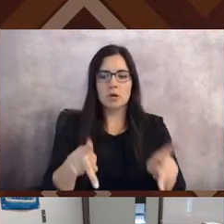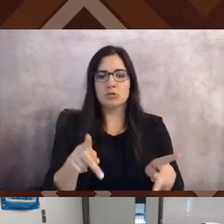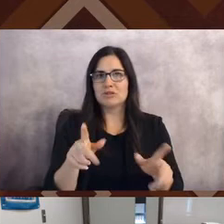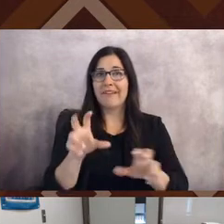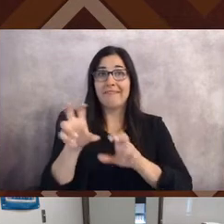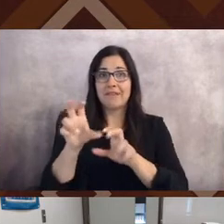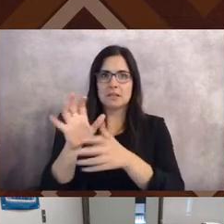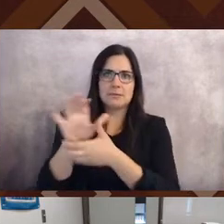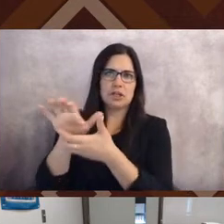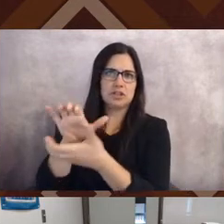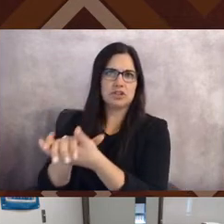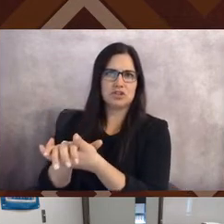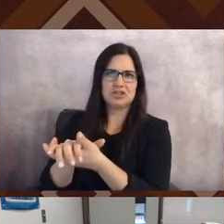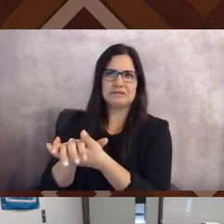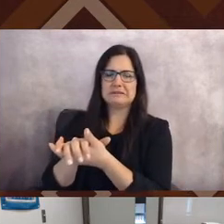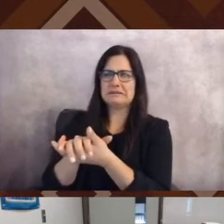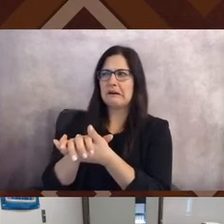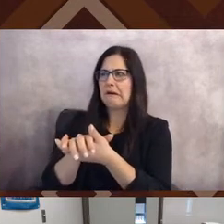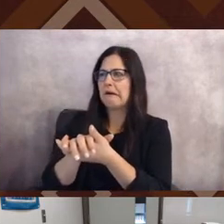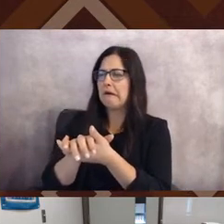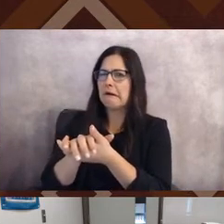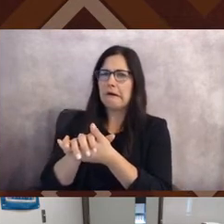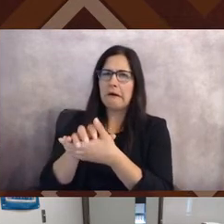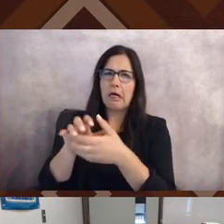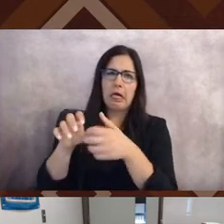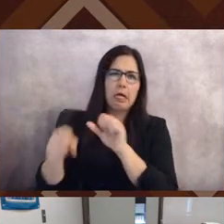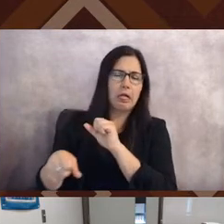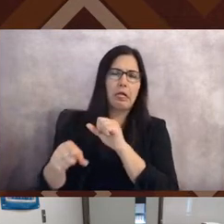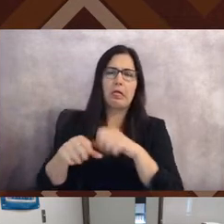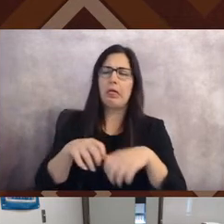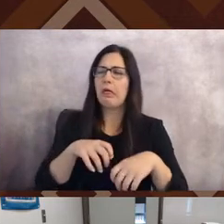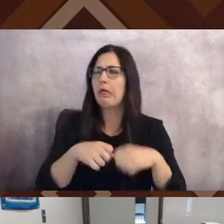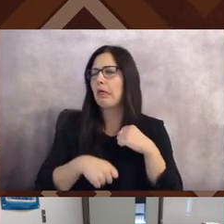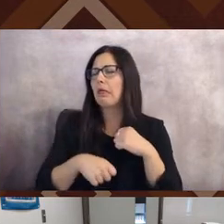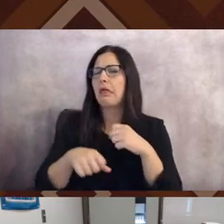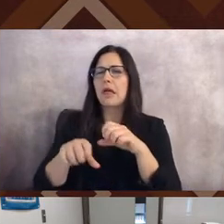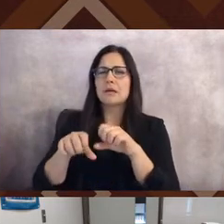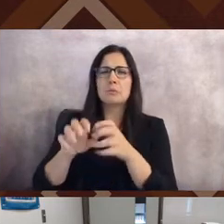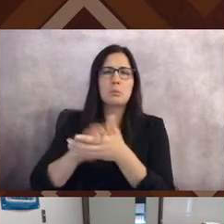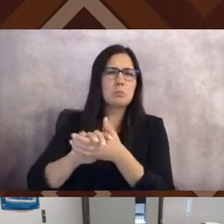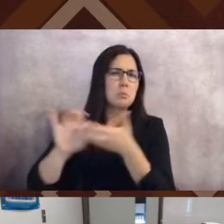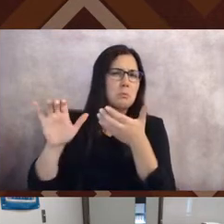and ends up in a very bad marriage, that person is going to be very leery